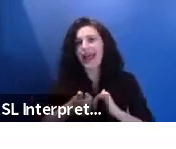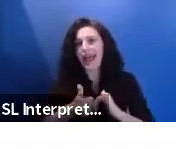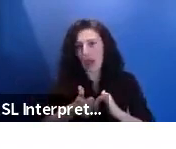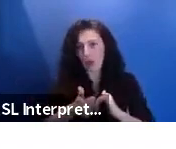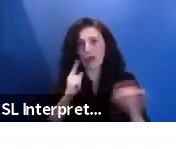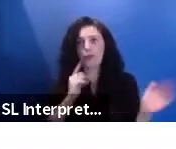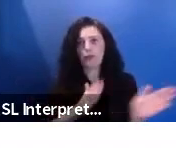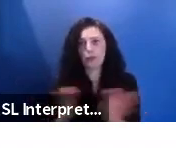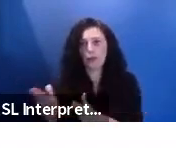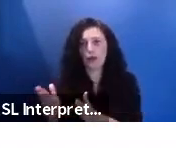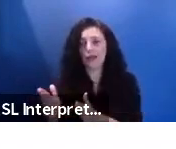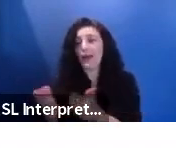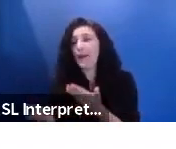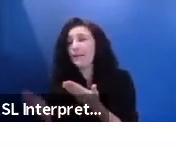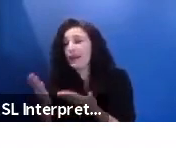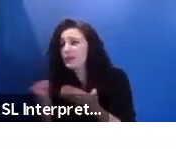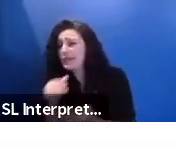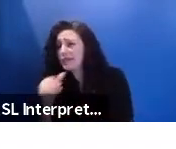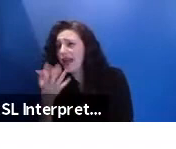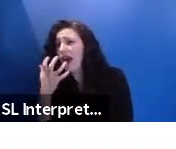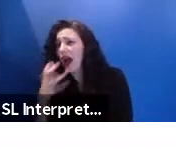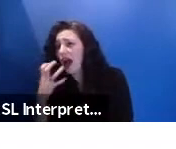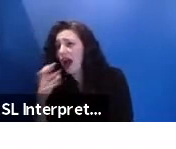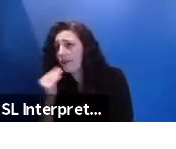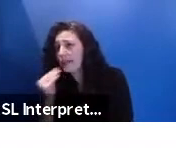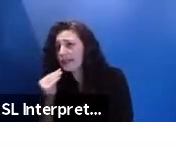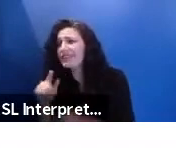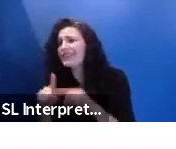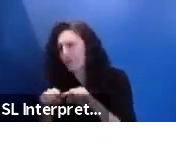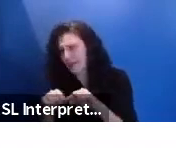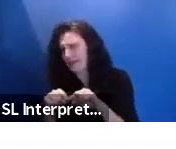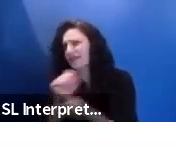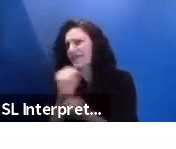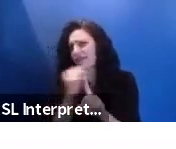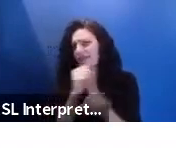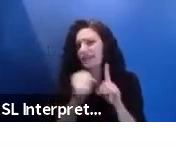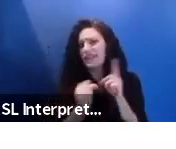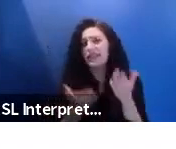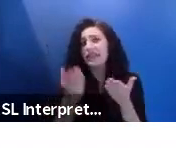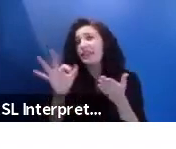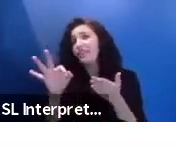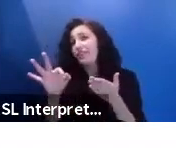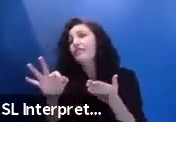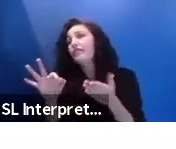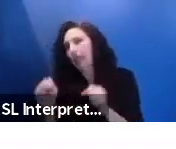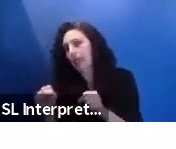the logistical capability of providing hot meals in an individually packaged form, but they will be nutritious meals as required